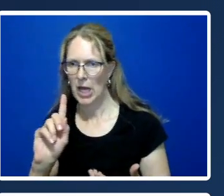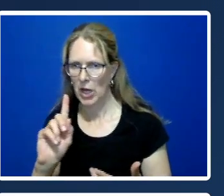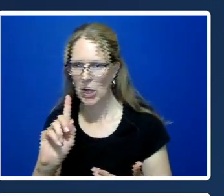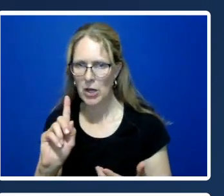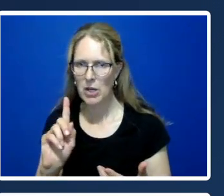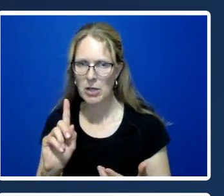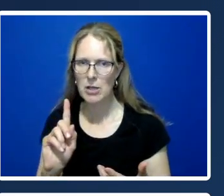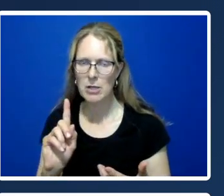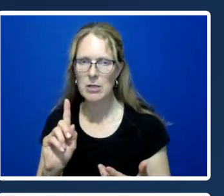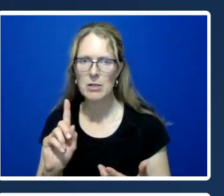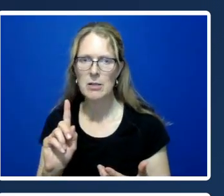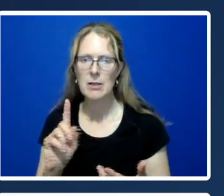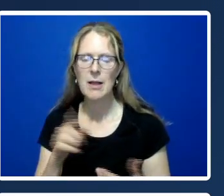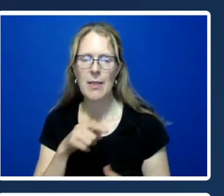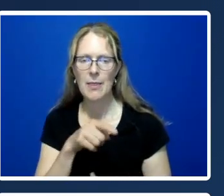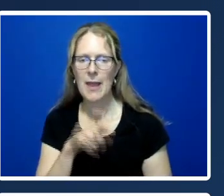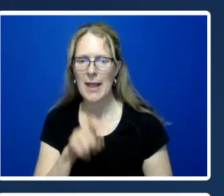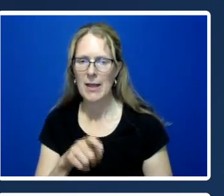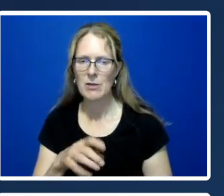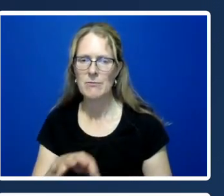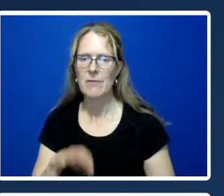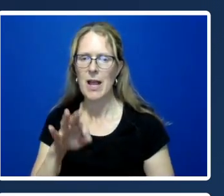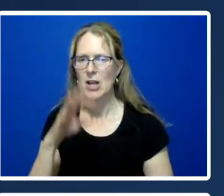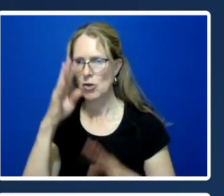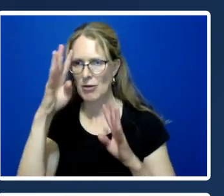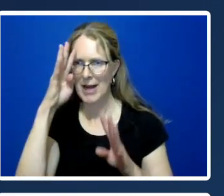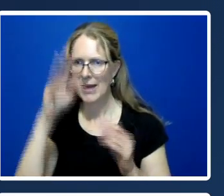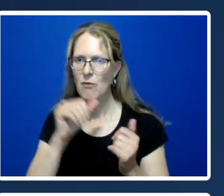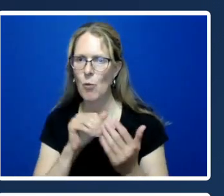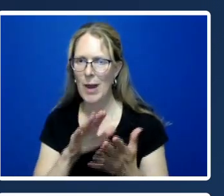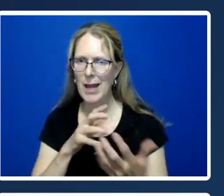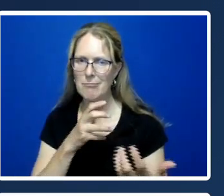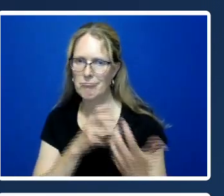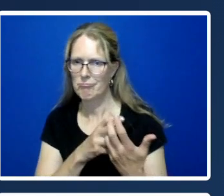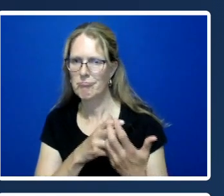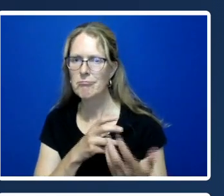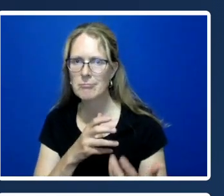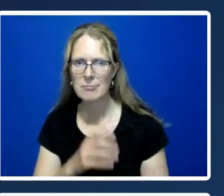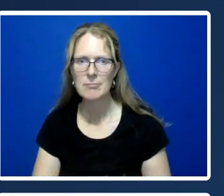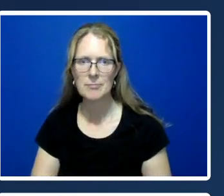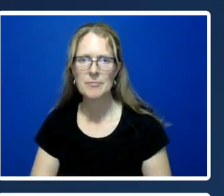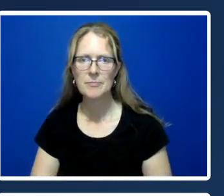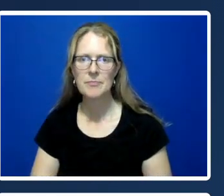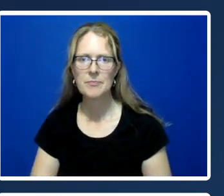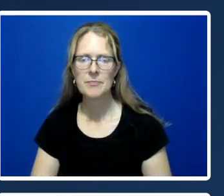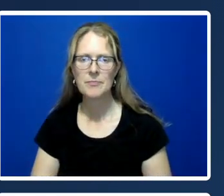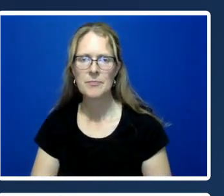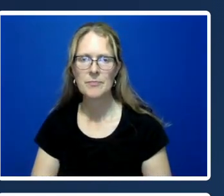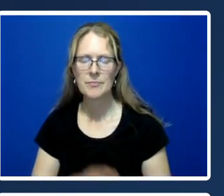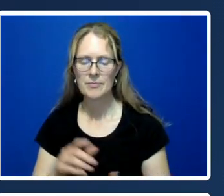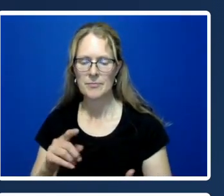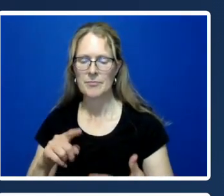creative ways and solutions for doing that. Not knowing the end product can be stressful. So,